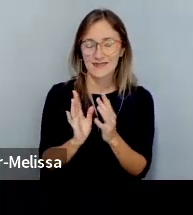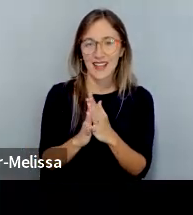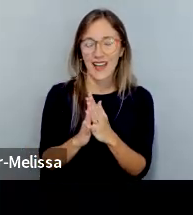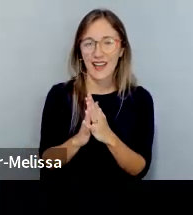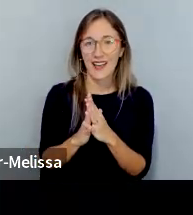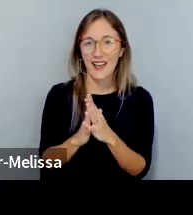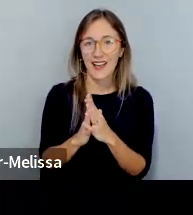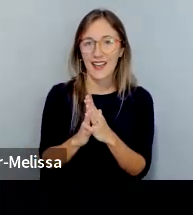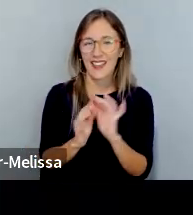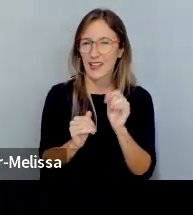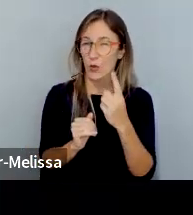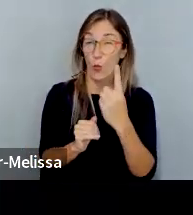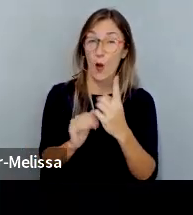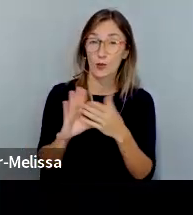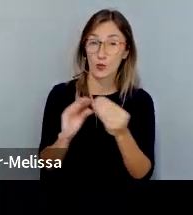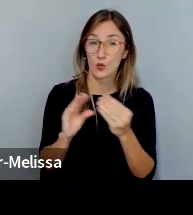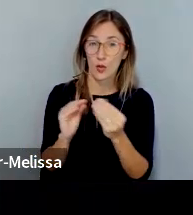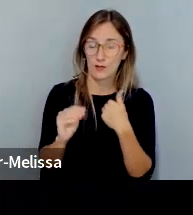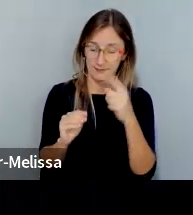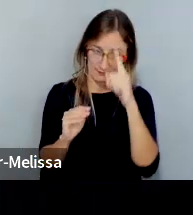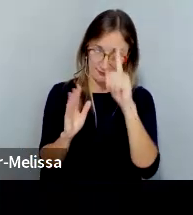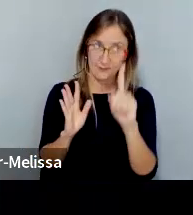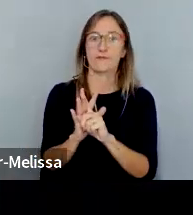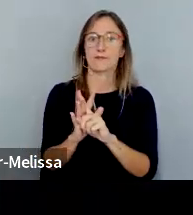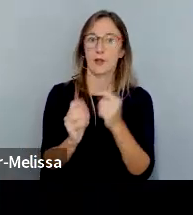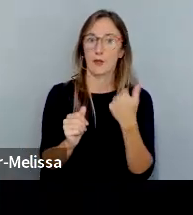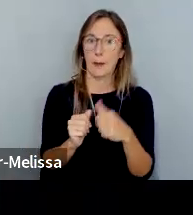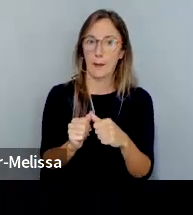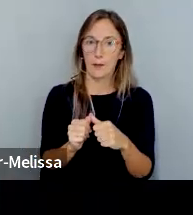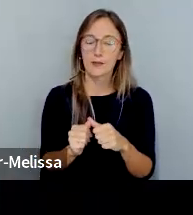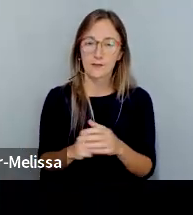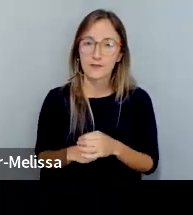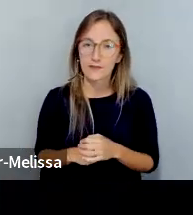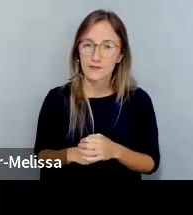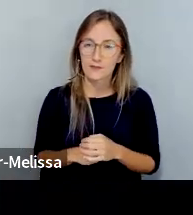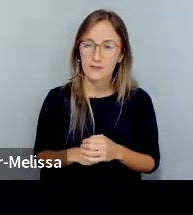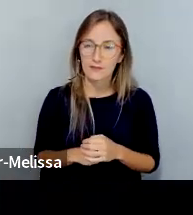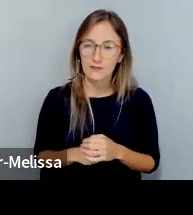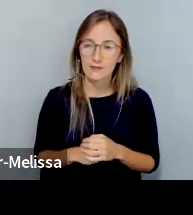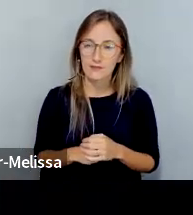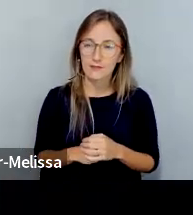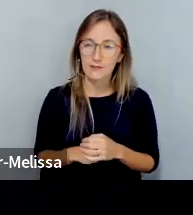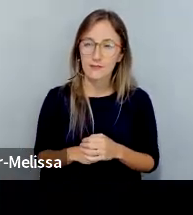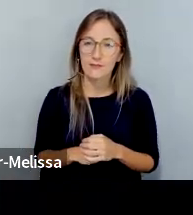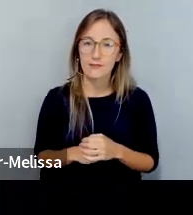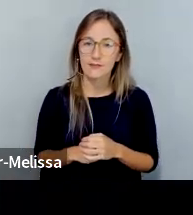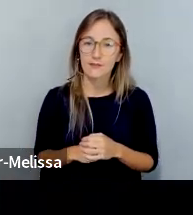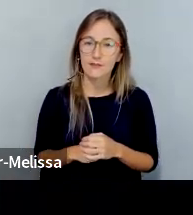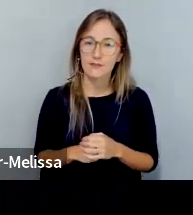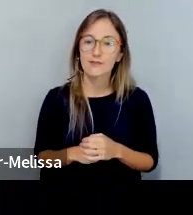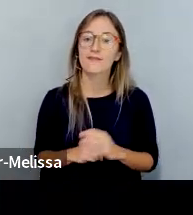them pancakes in jail. So they serve them pancakes in jail. I'm sure Marsha knows there were probably a lot of people but that is one story that